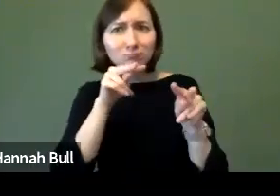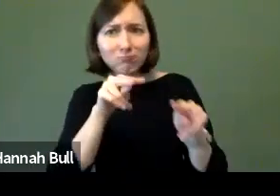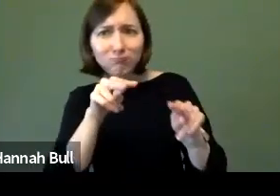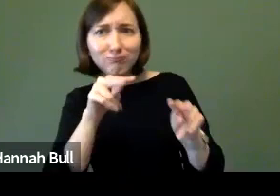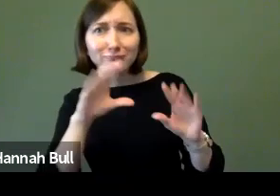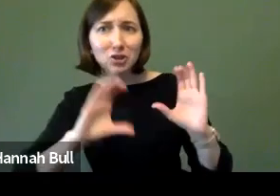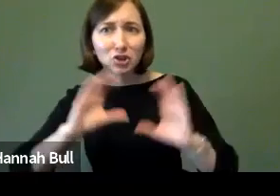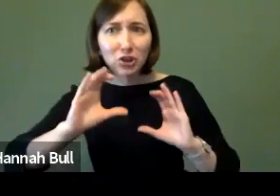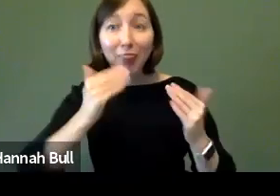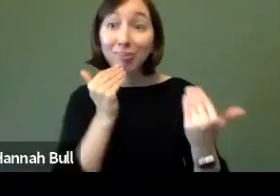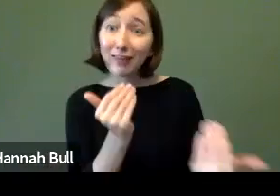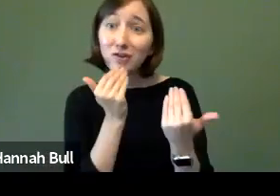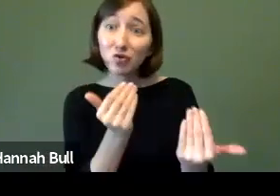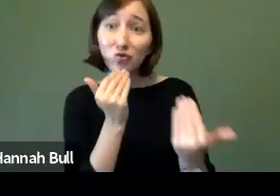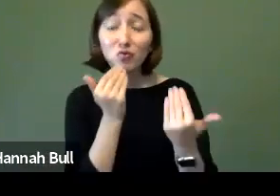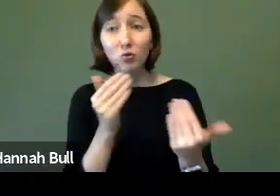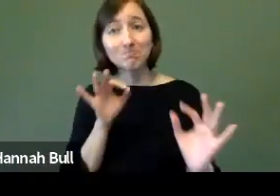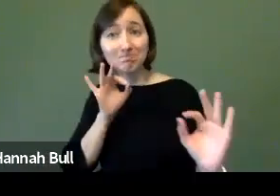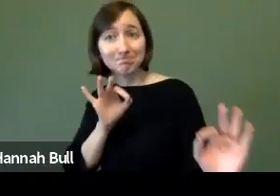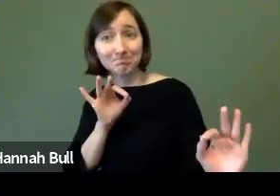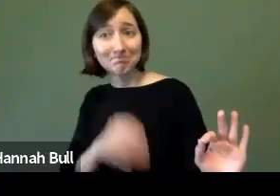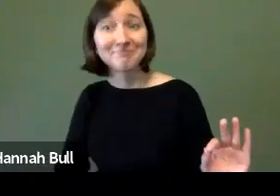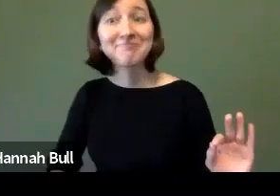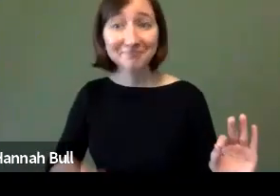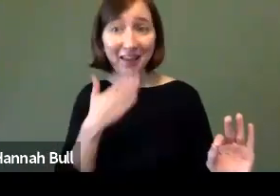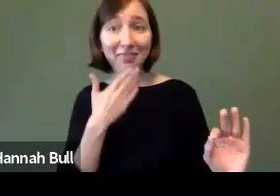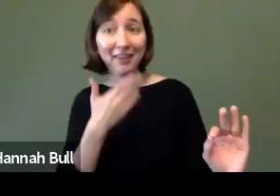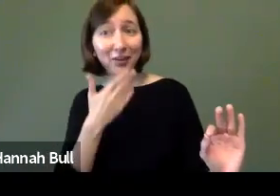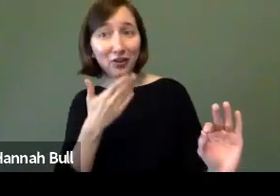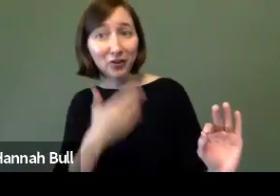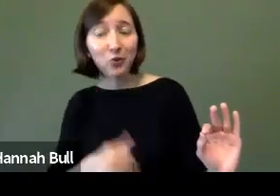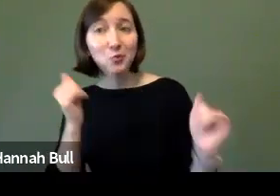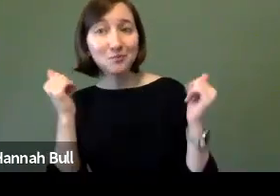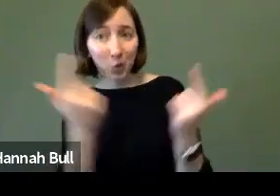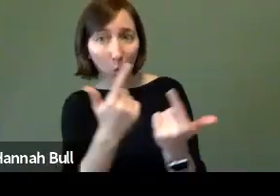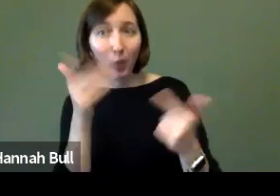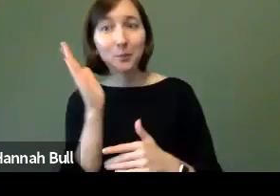I'm glad to hear this was right on track. Thank you Kate, Susanna,